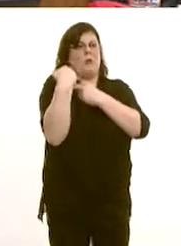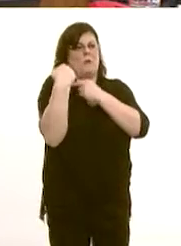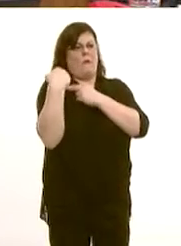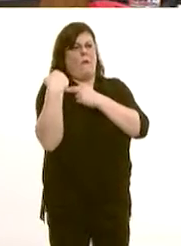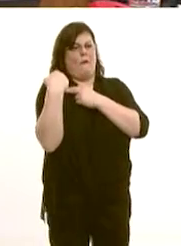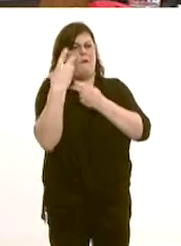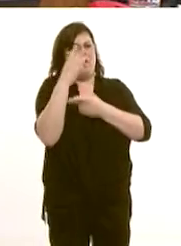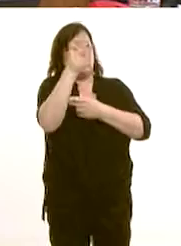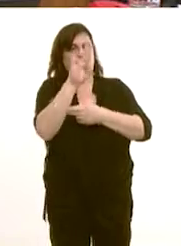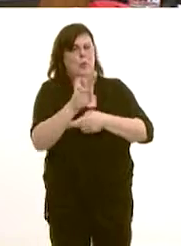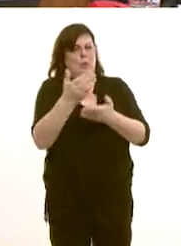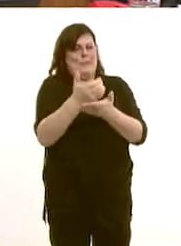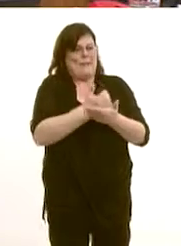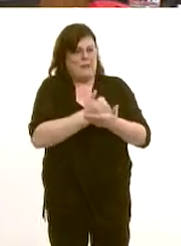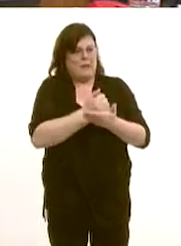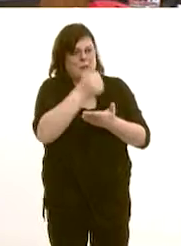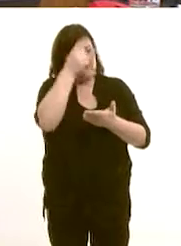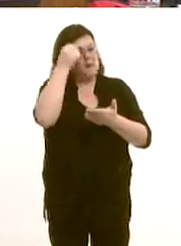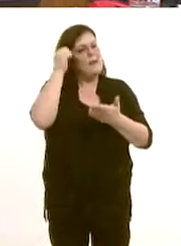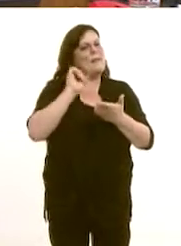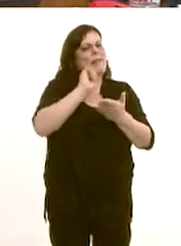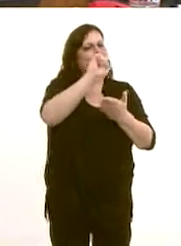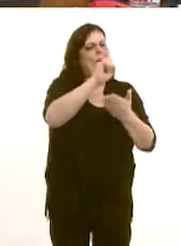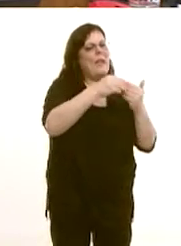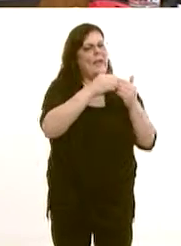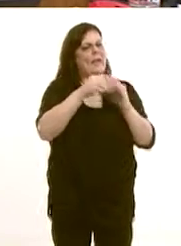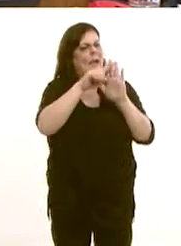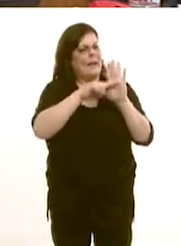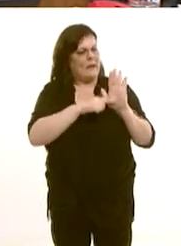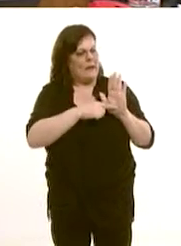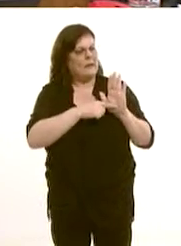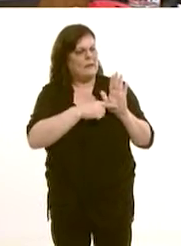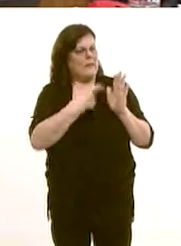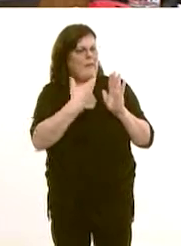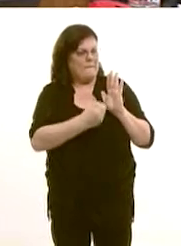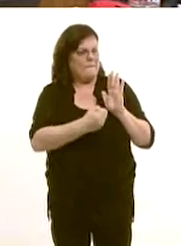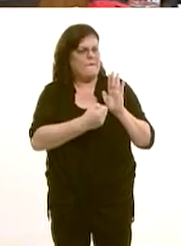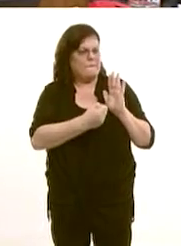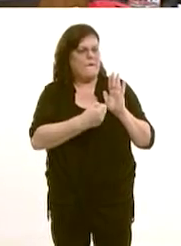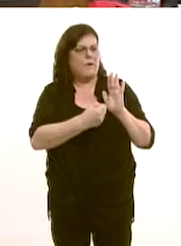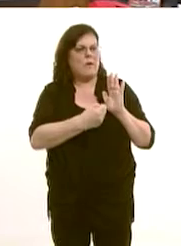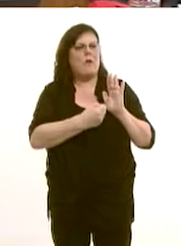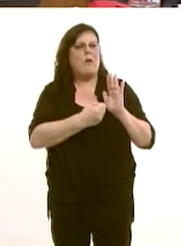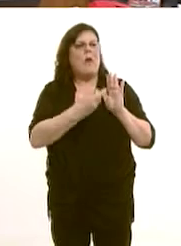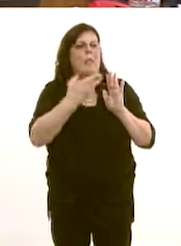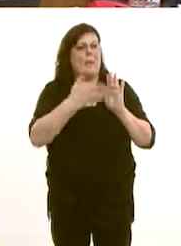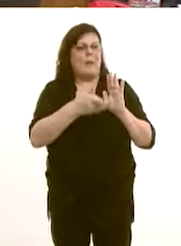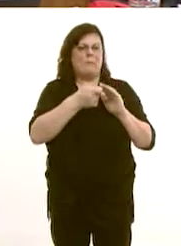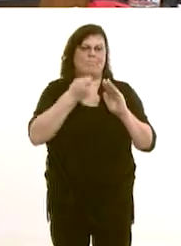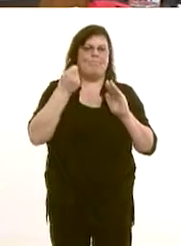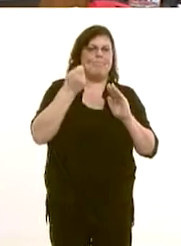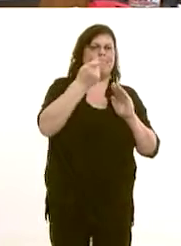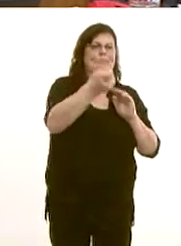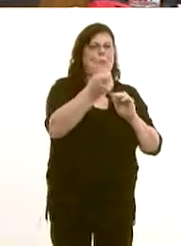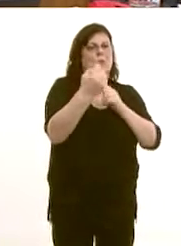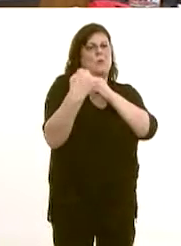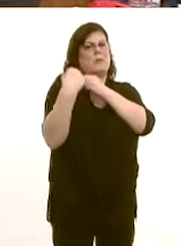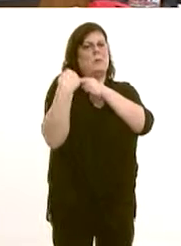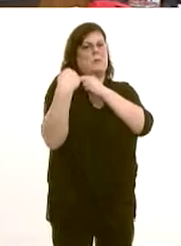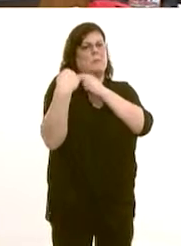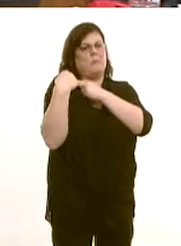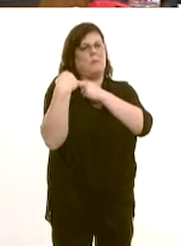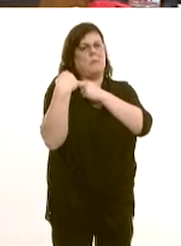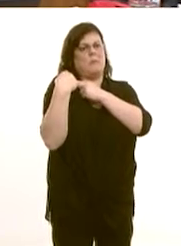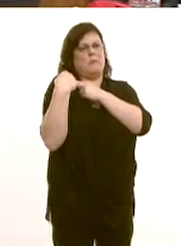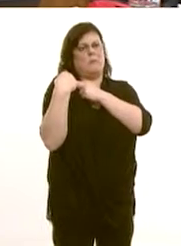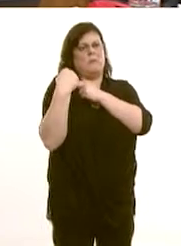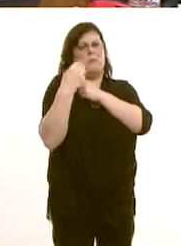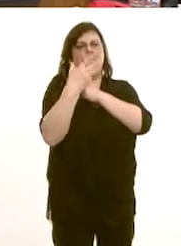schools and guidelines have been issued to the duty holders the owners of properties